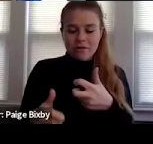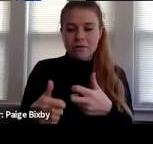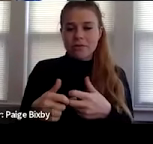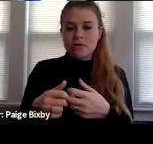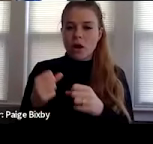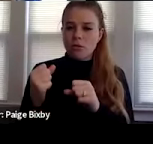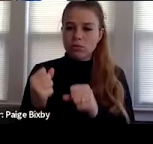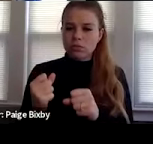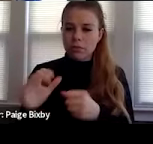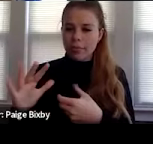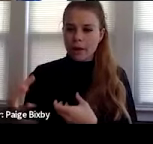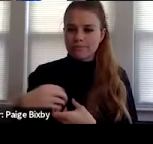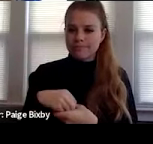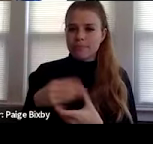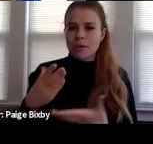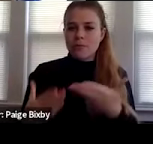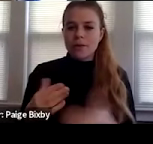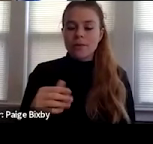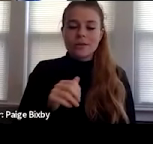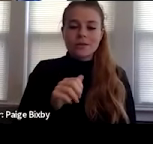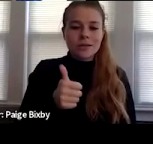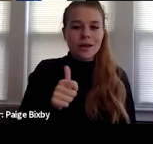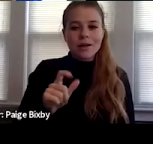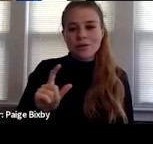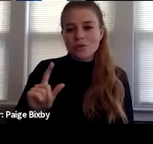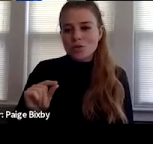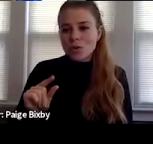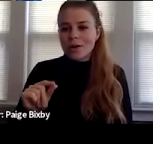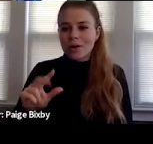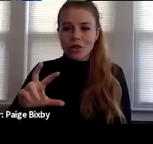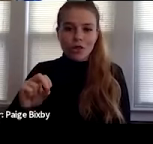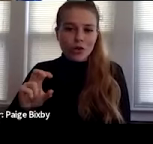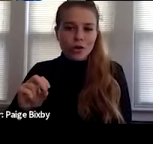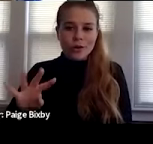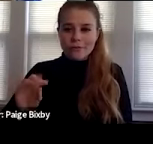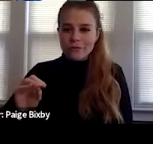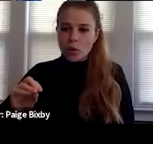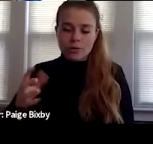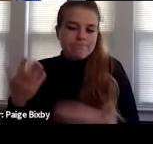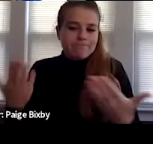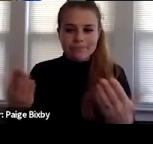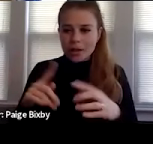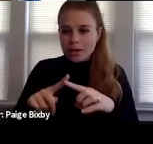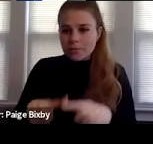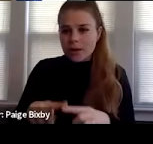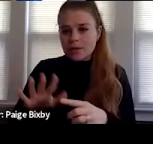'cause you might have 10 or 20 or 30 or however many, I mean depending on the size of your jurisdiction.